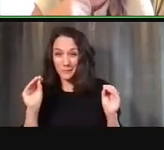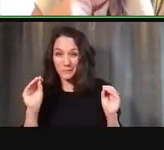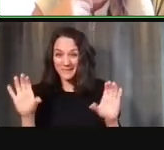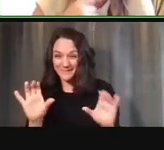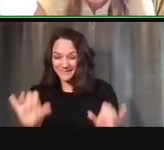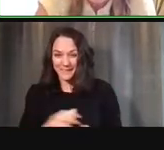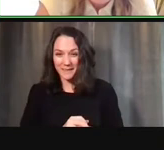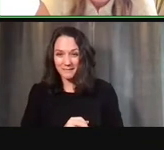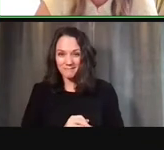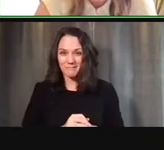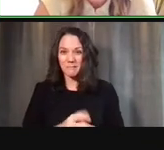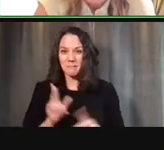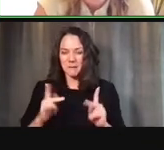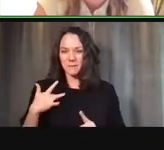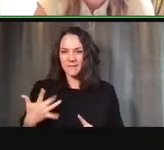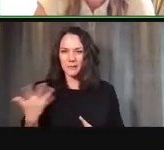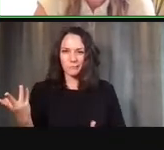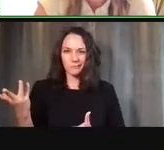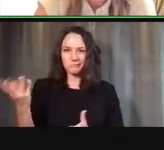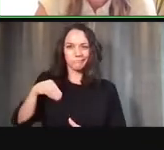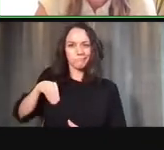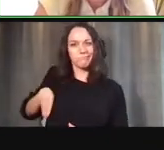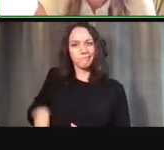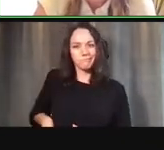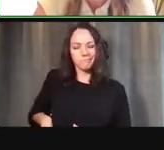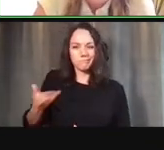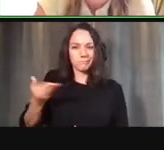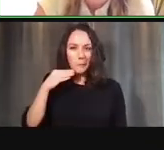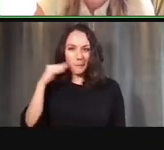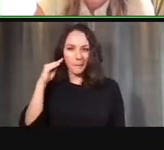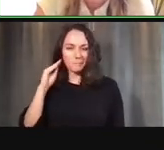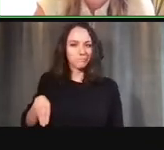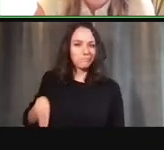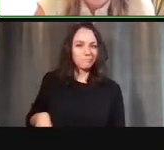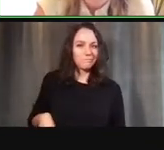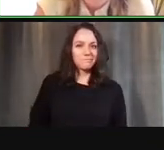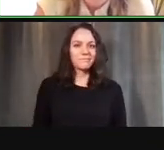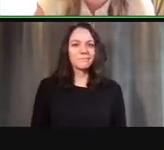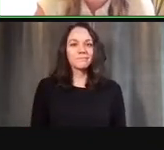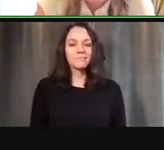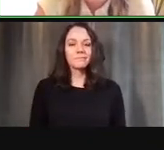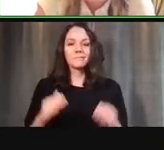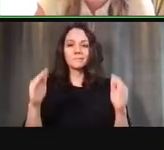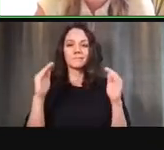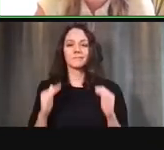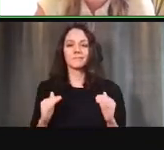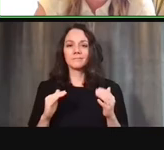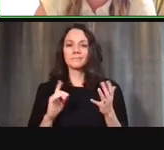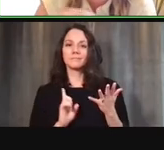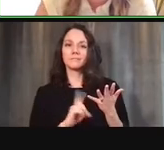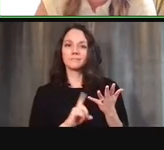with them, and then we ask people to tell us how they felt leaving the Museum.